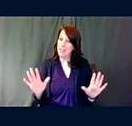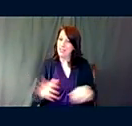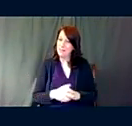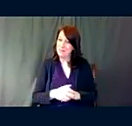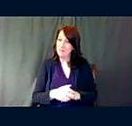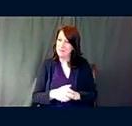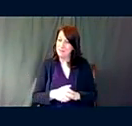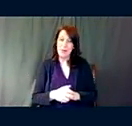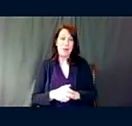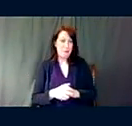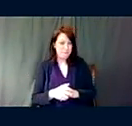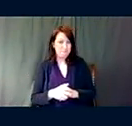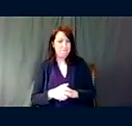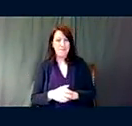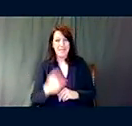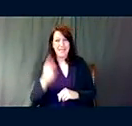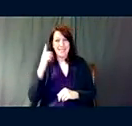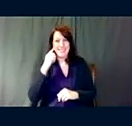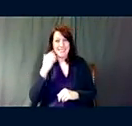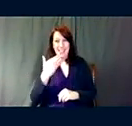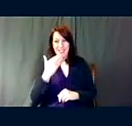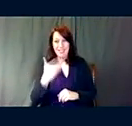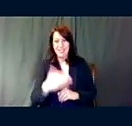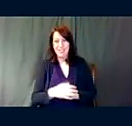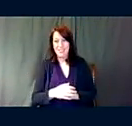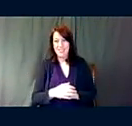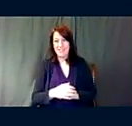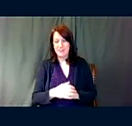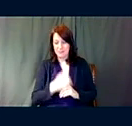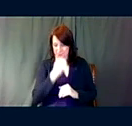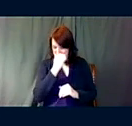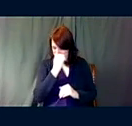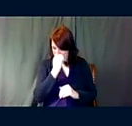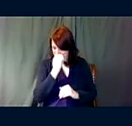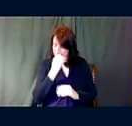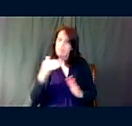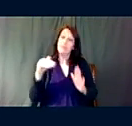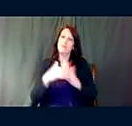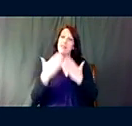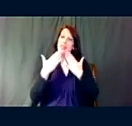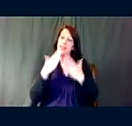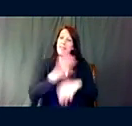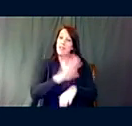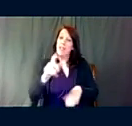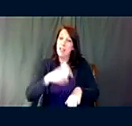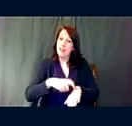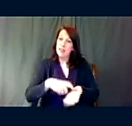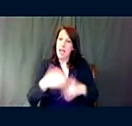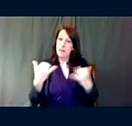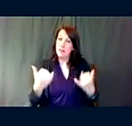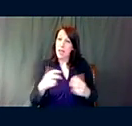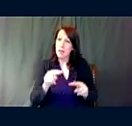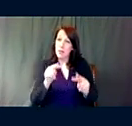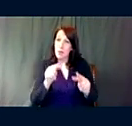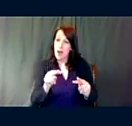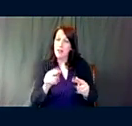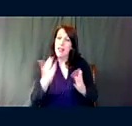YOU CAN CLOSE US UP. ALL RIGHT. SOUNDS GOOD. SO I WANT TO THANK ALL OF YOU FOR TAKING THE TIME TO DO THIS TODAY.